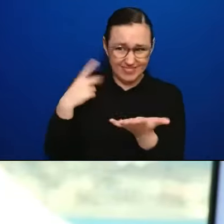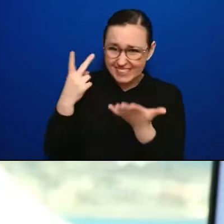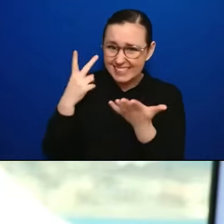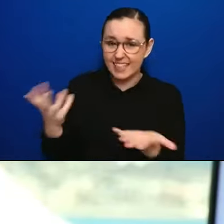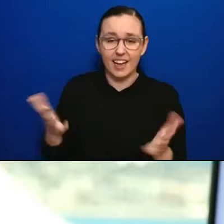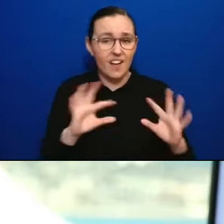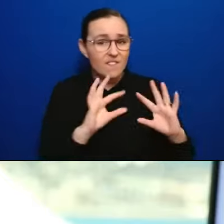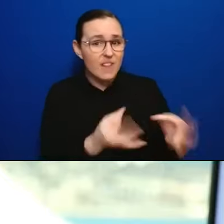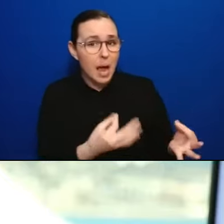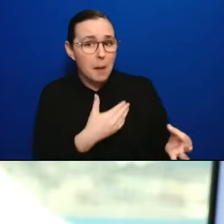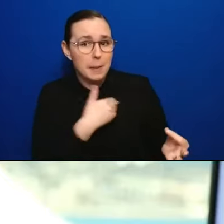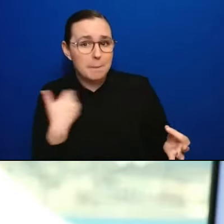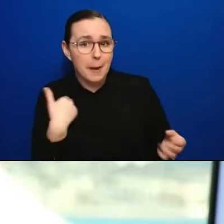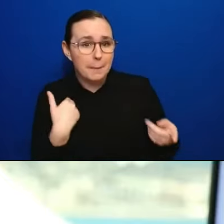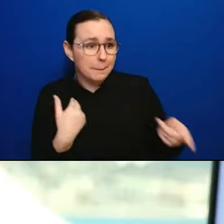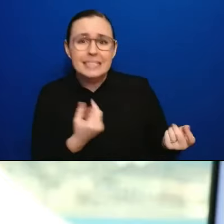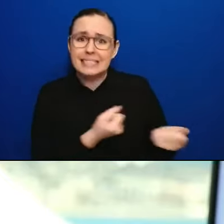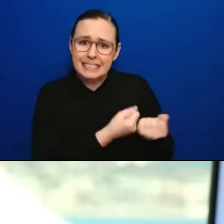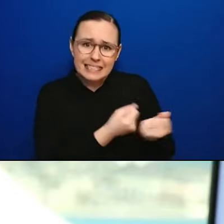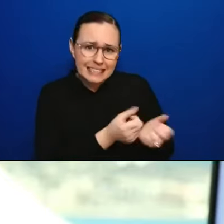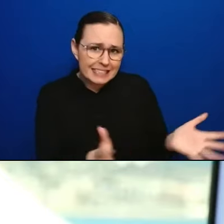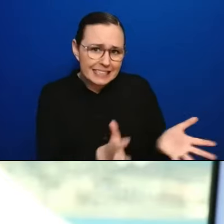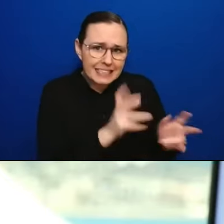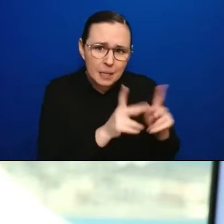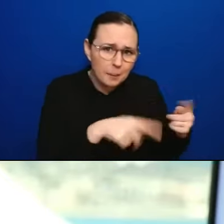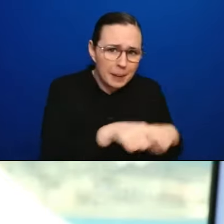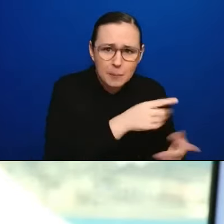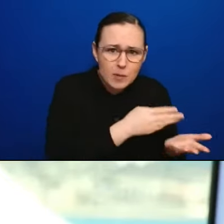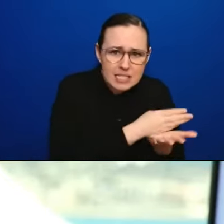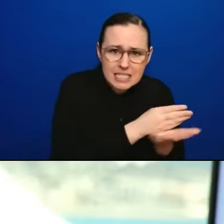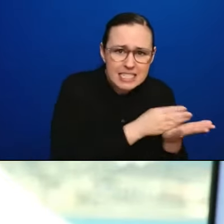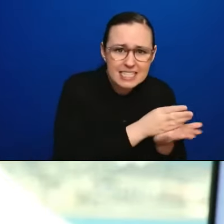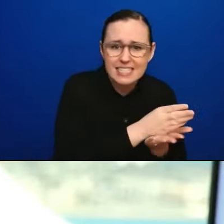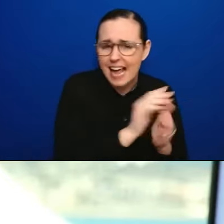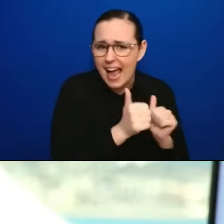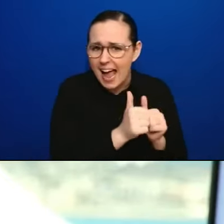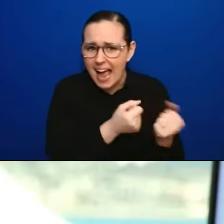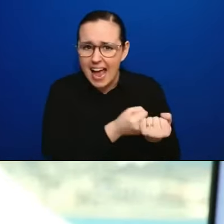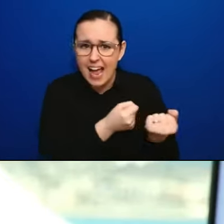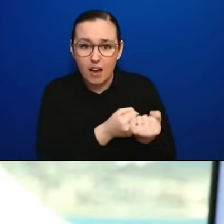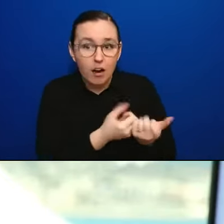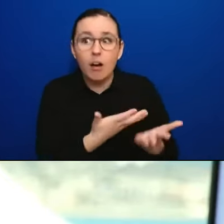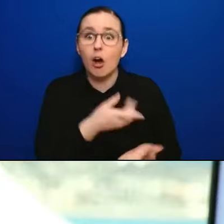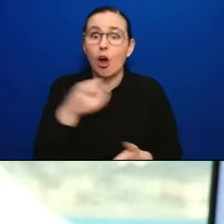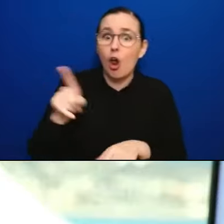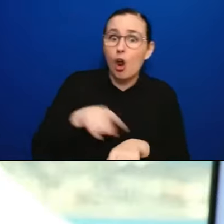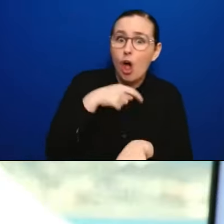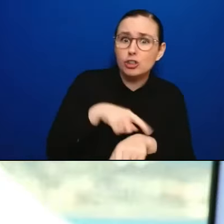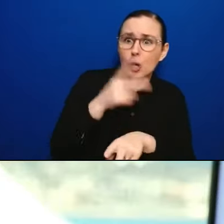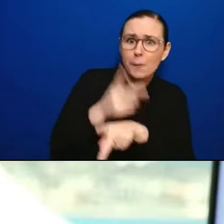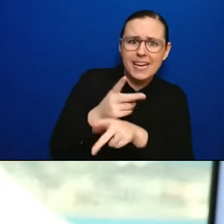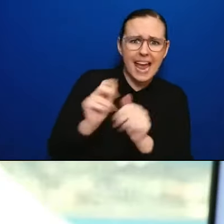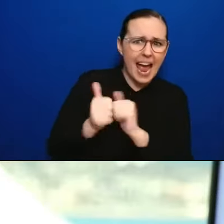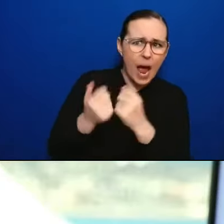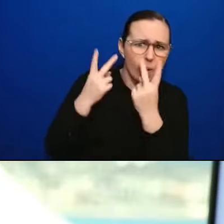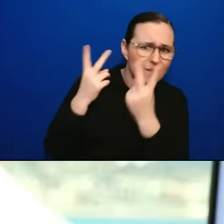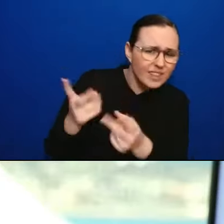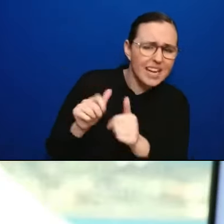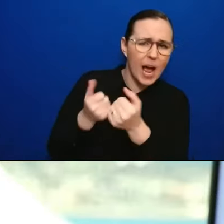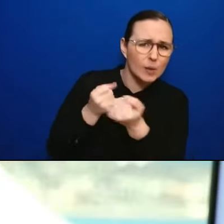And we see this every day. And in every way. Across the system. We see it with family members finding different ways to support people in long-term